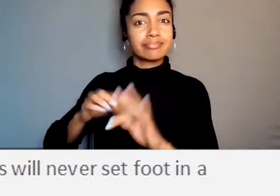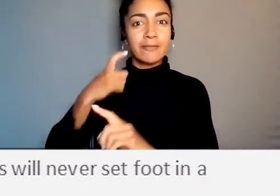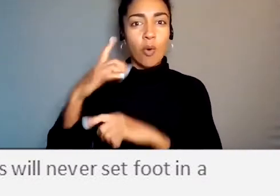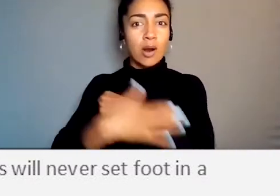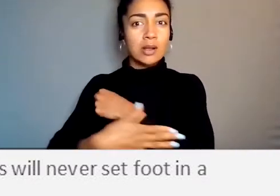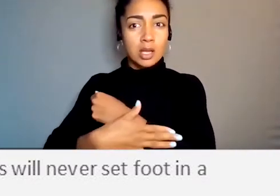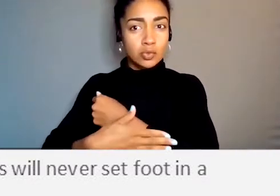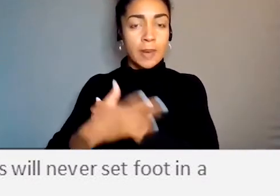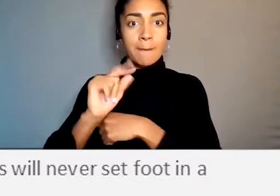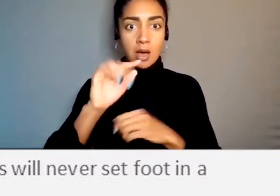that is at stake.